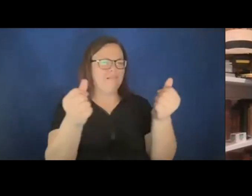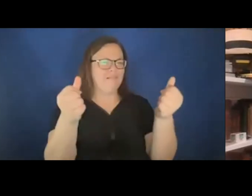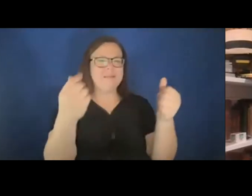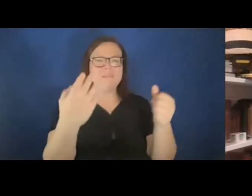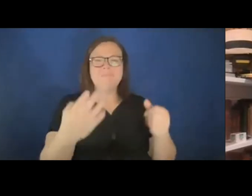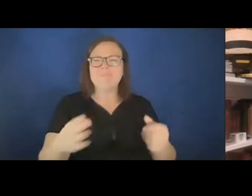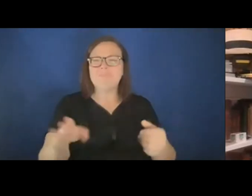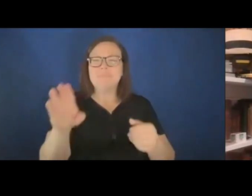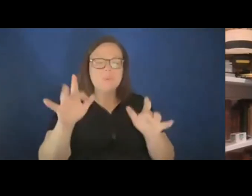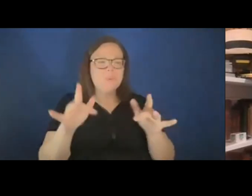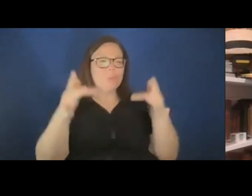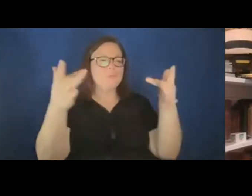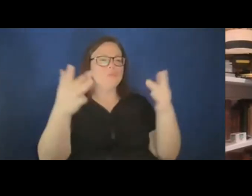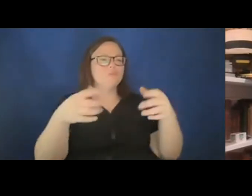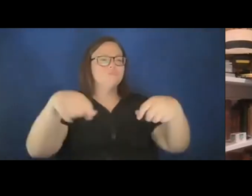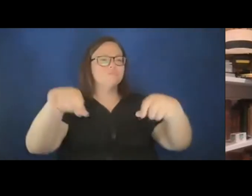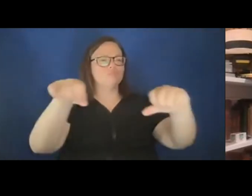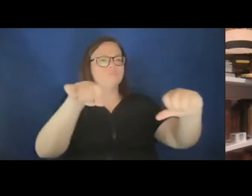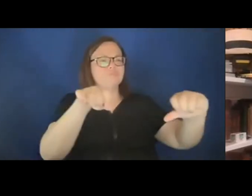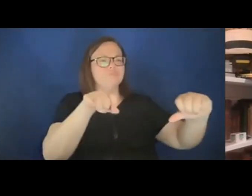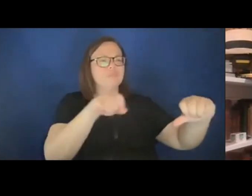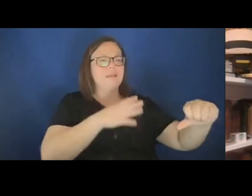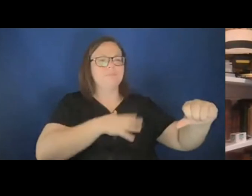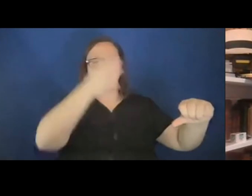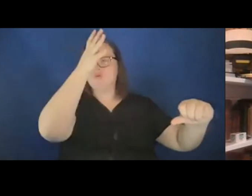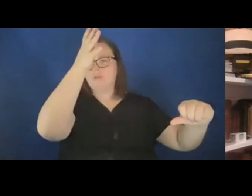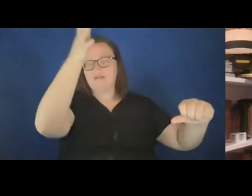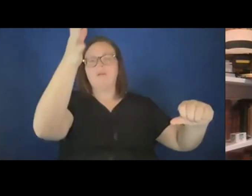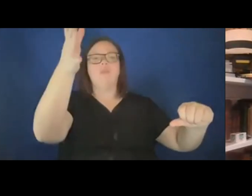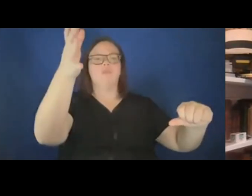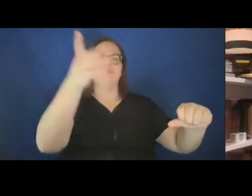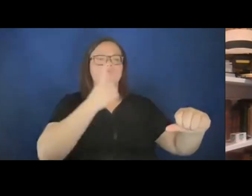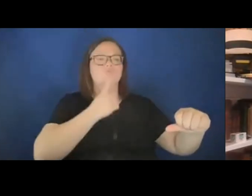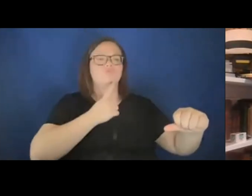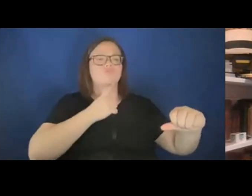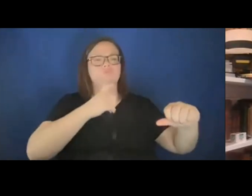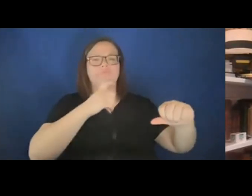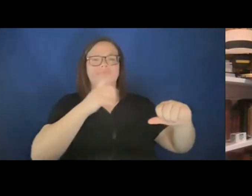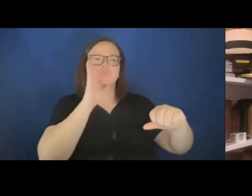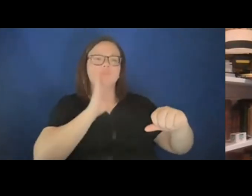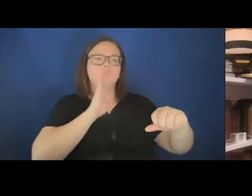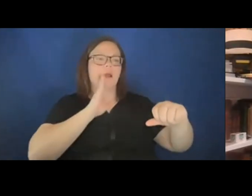webs over what is left of my grandfather’s mahogany ribbed and plywood skinned